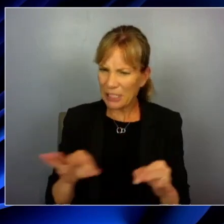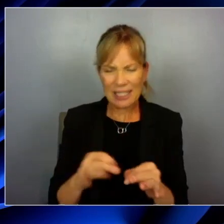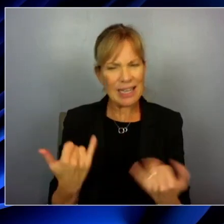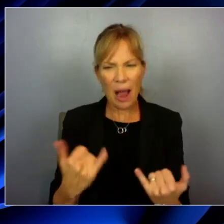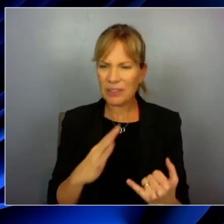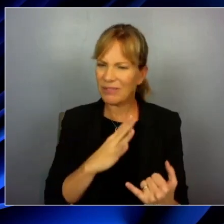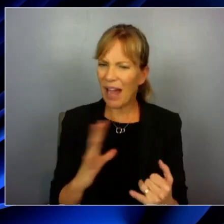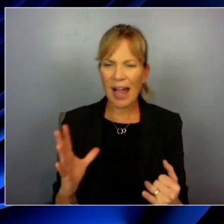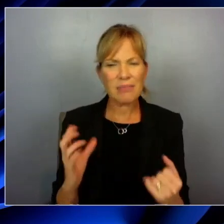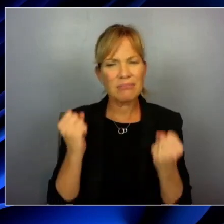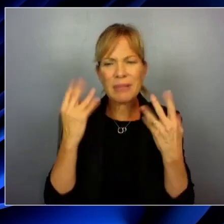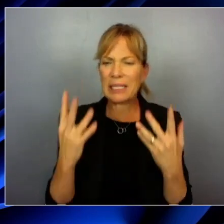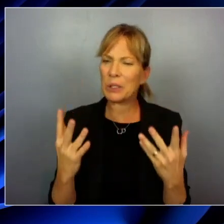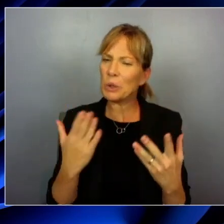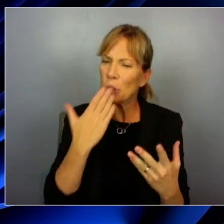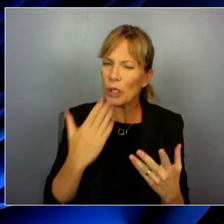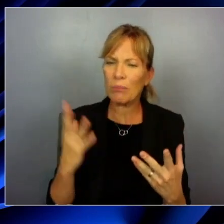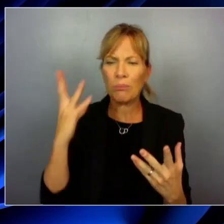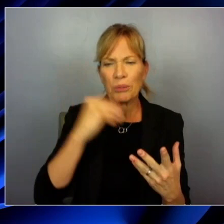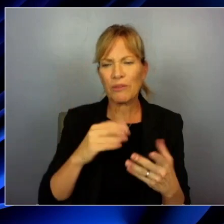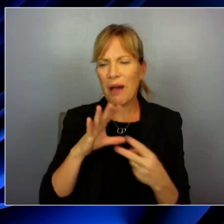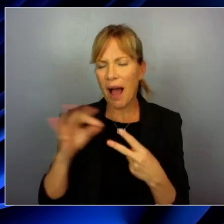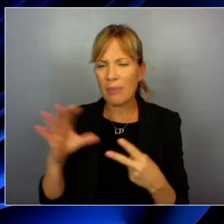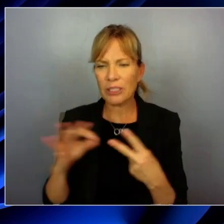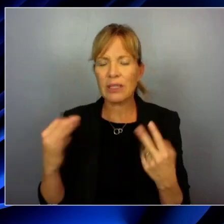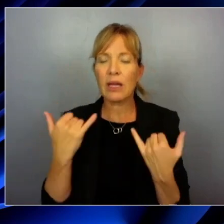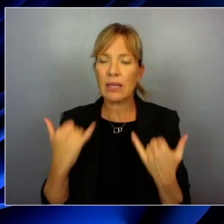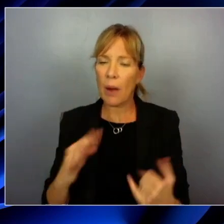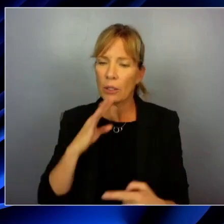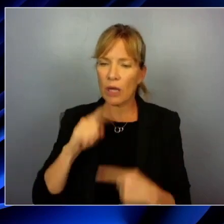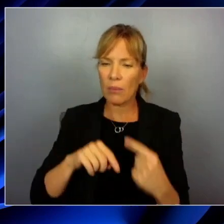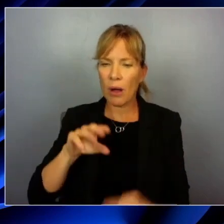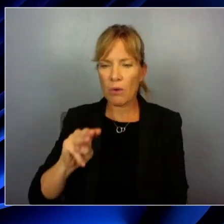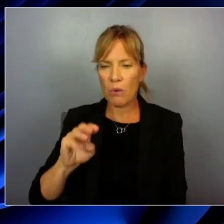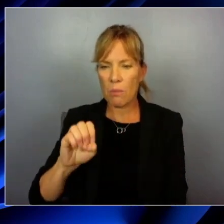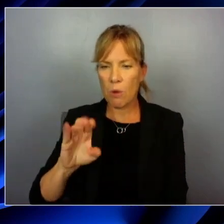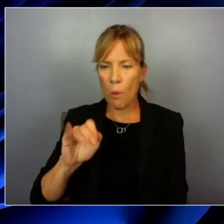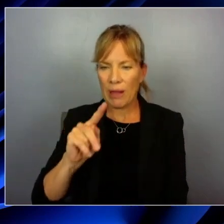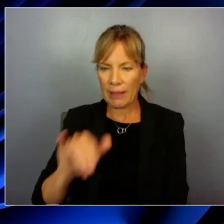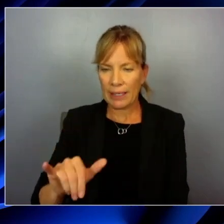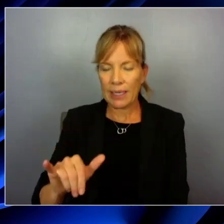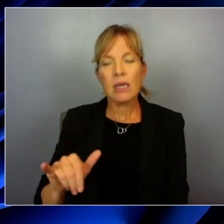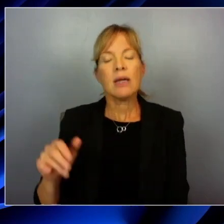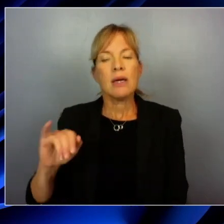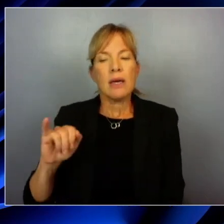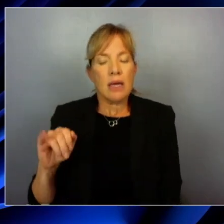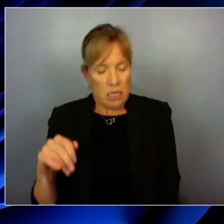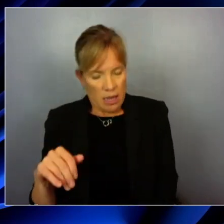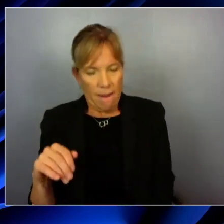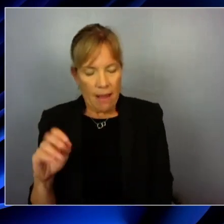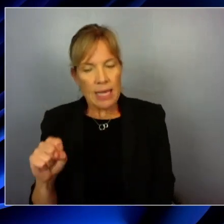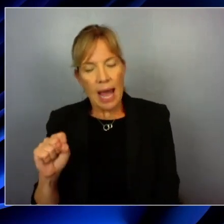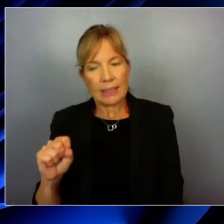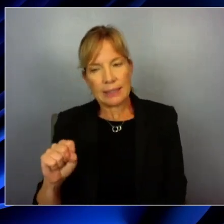So next we're going to turn to mobility. Yeah, so mobility has got some great advantages, and again,